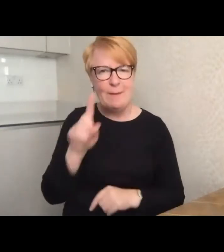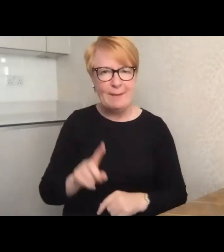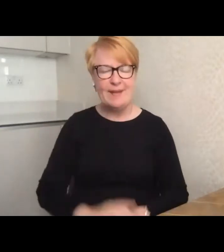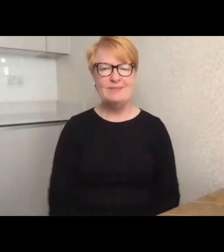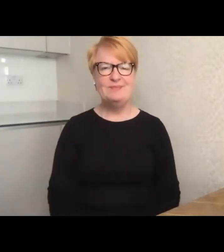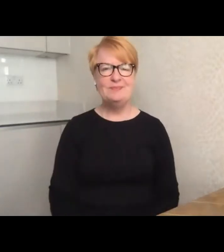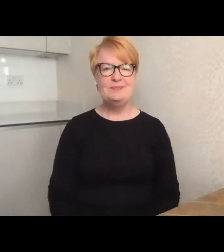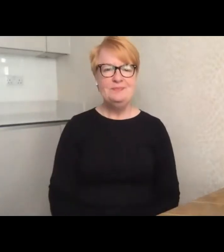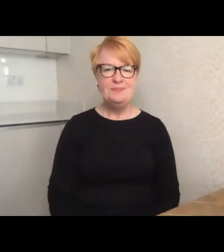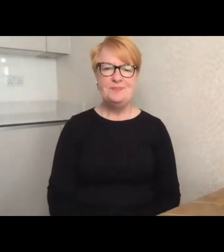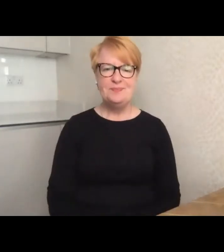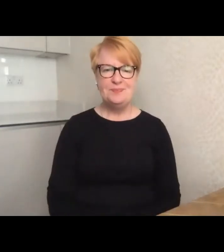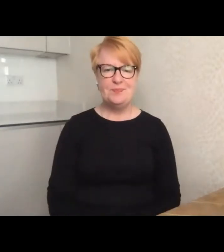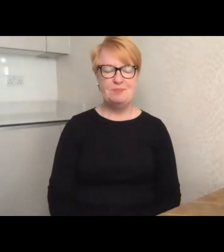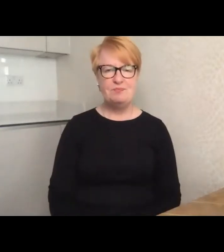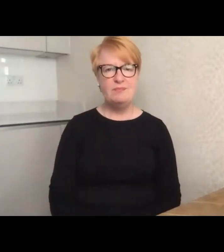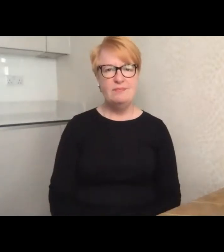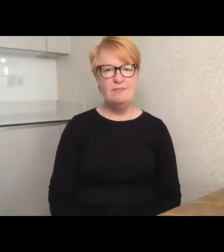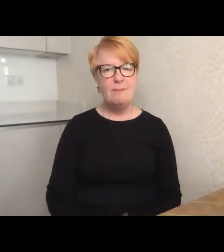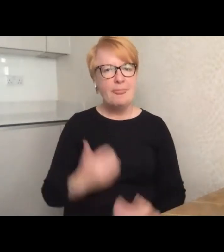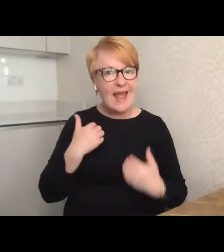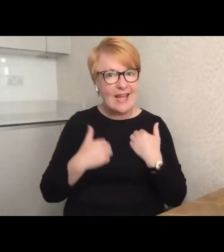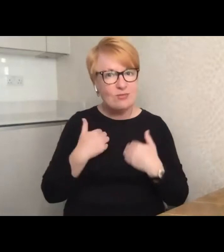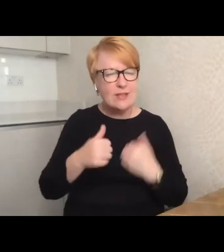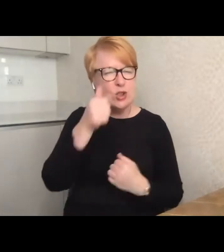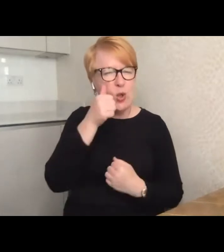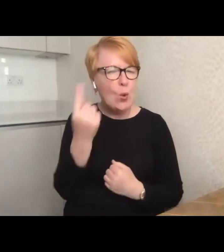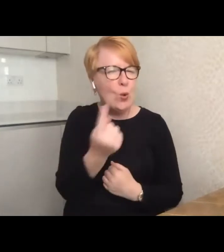It's obviously interesting to know who's tuning in but we'd also like to engage with